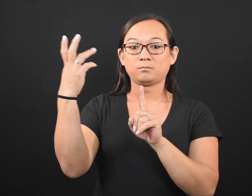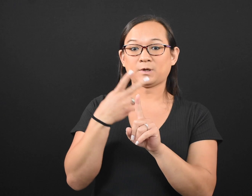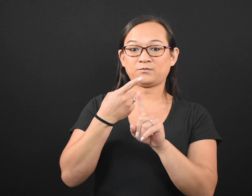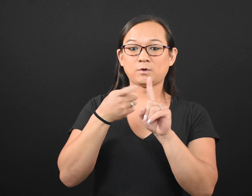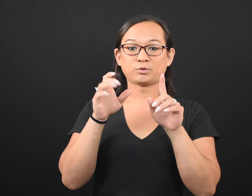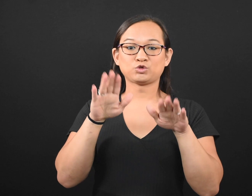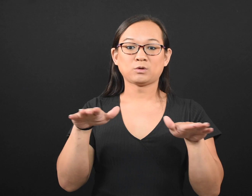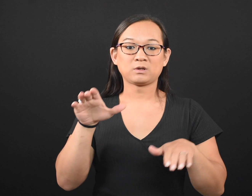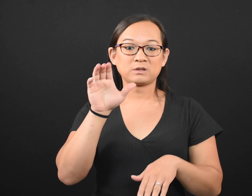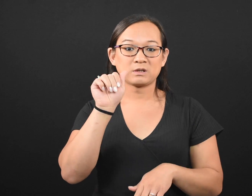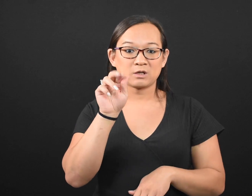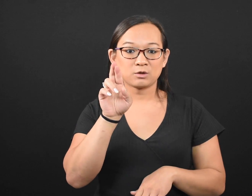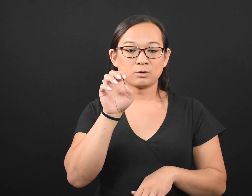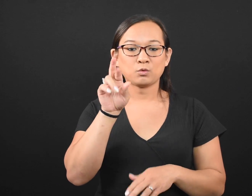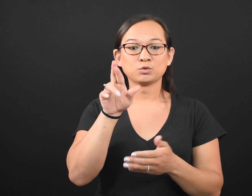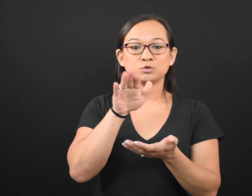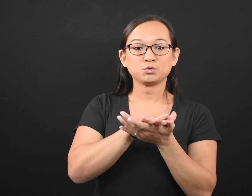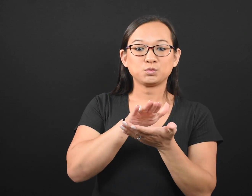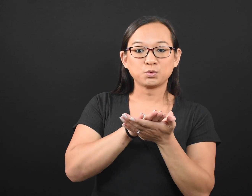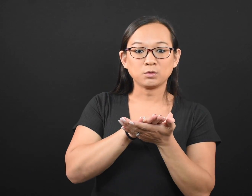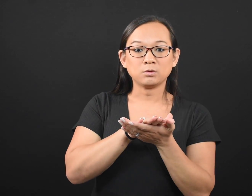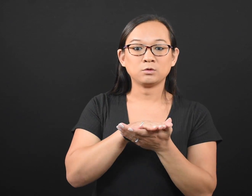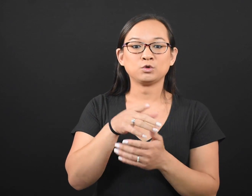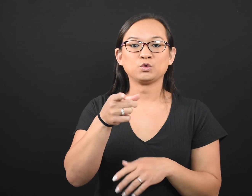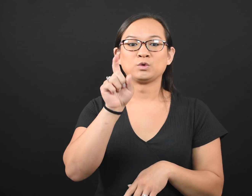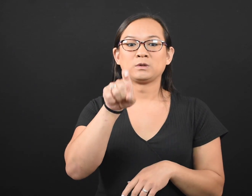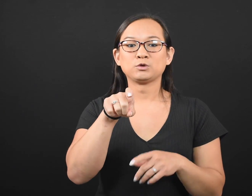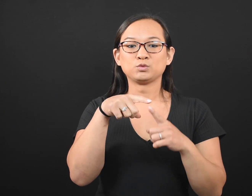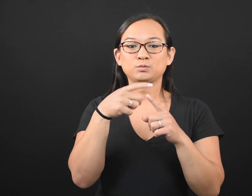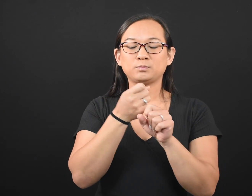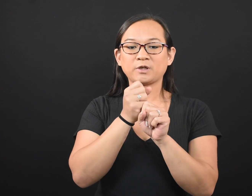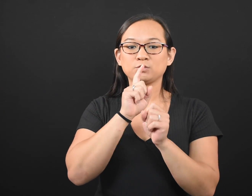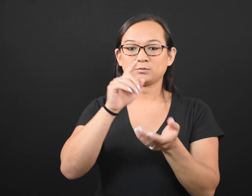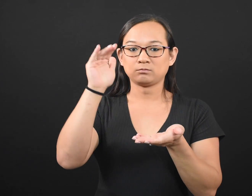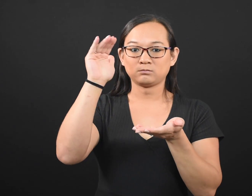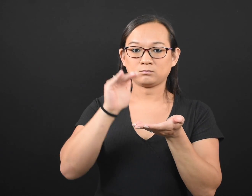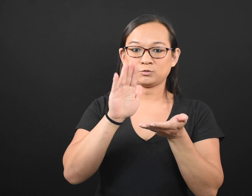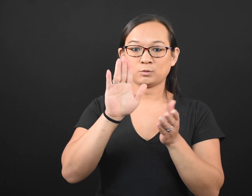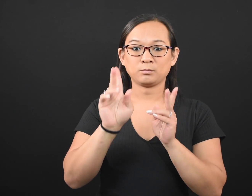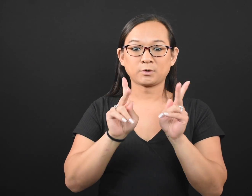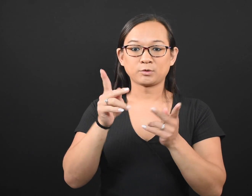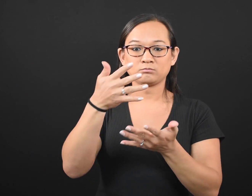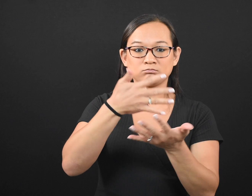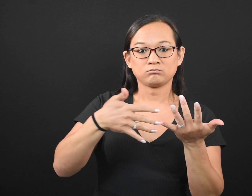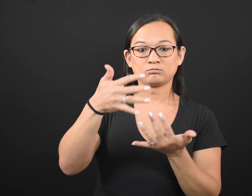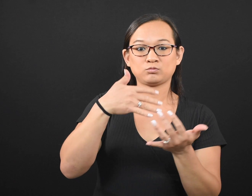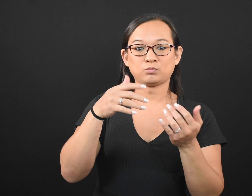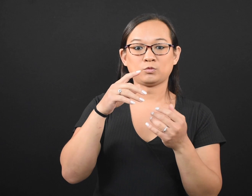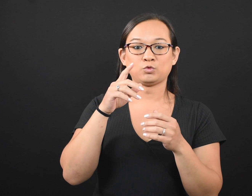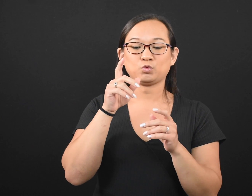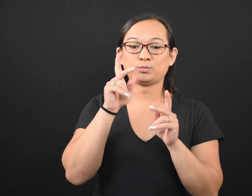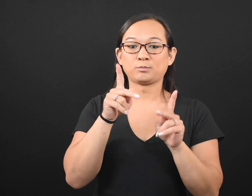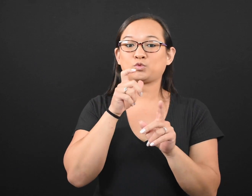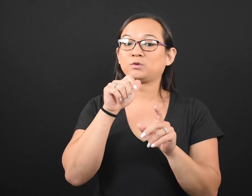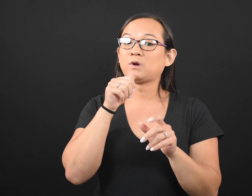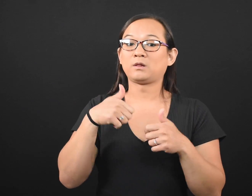spend time with other people when they return to childcare or school settings, reducing the number of people your child interacts with